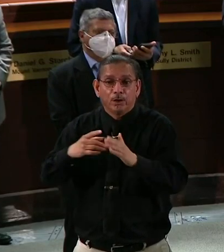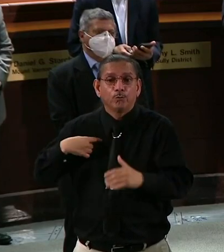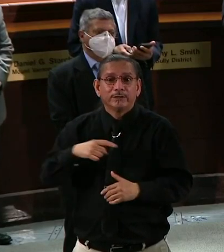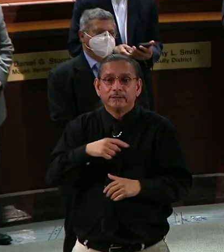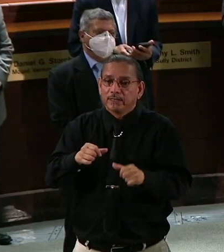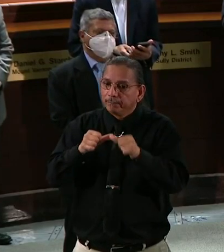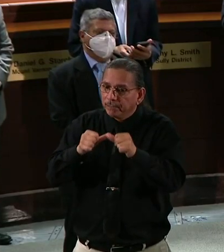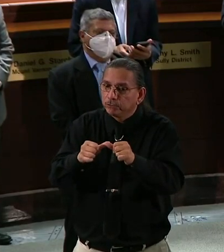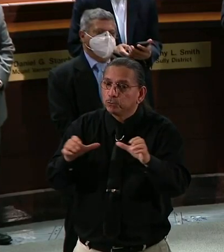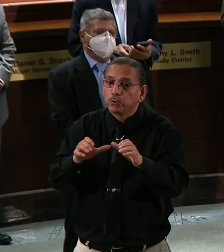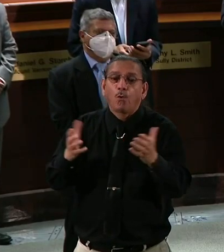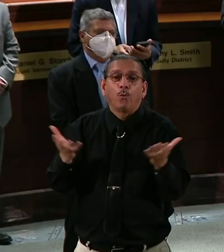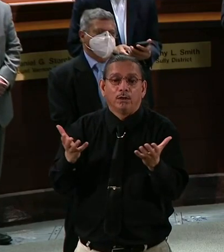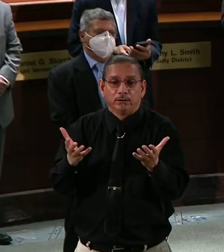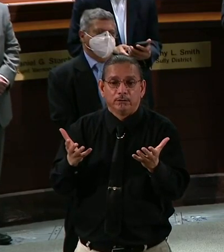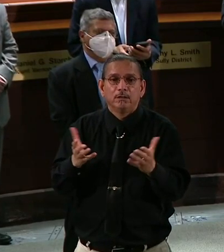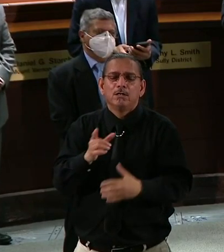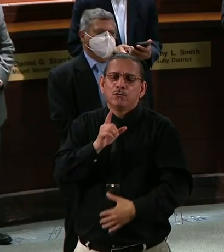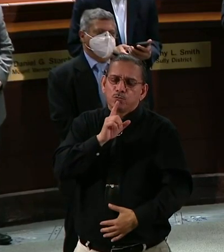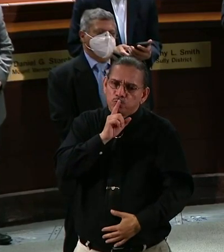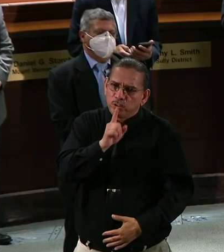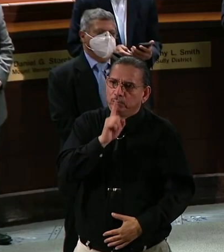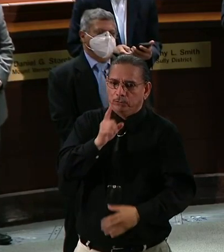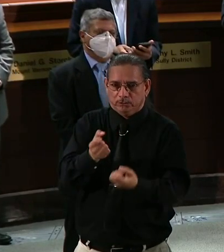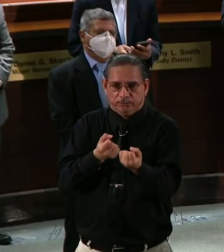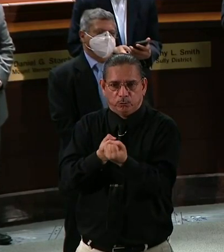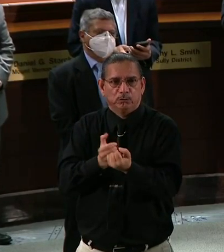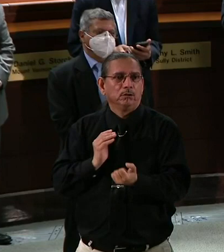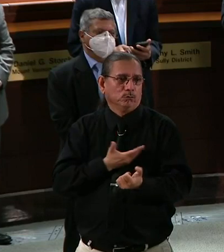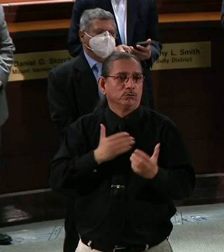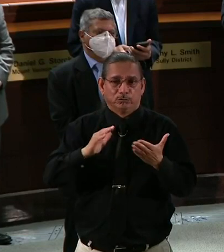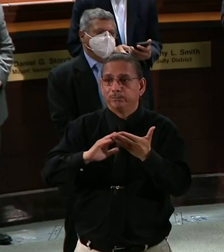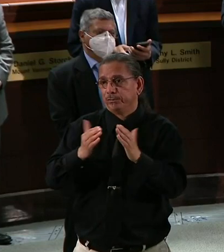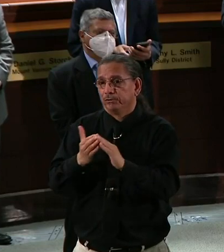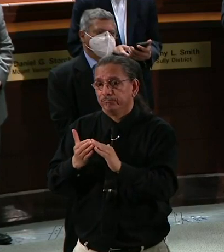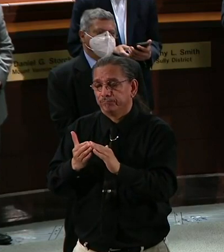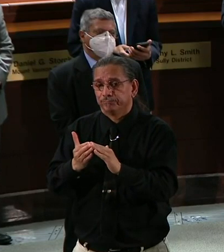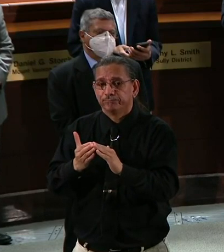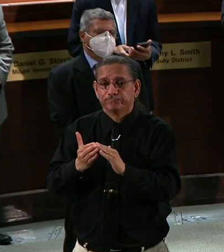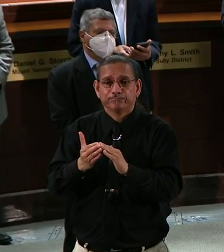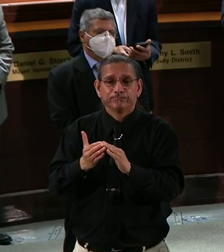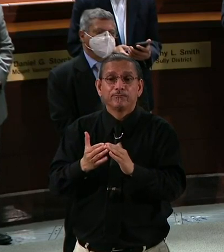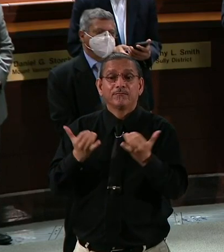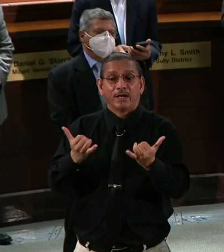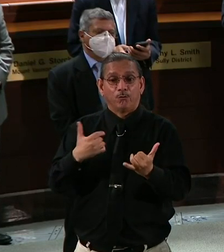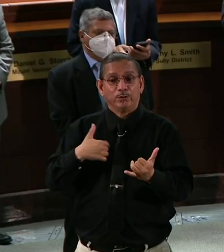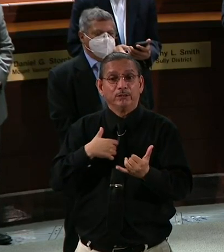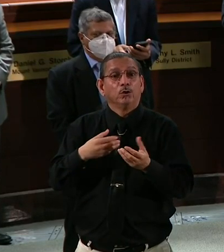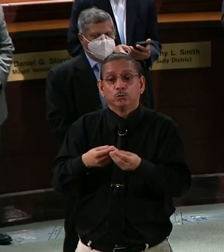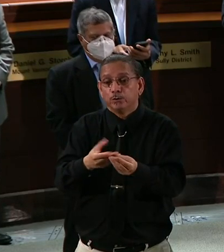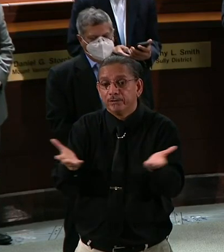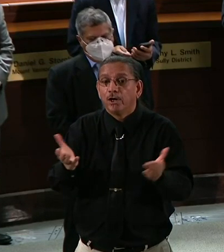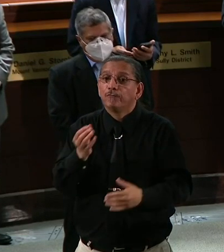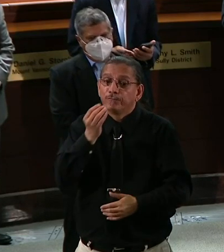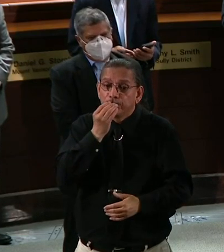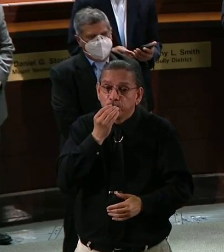COMMUNITY. AND WHAT WE NEED TO CONTINUE DOING TO REALLY REALLY NEED SUPPORT OUR COMMUNITY.